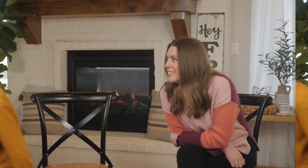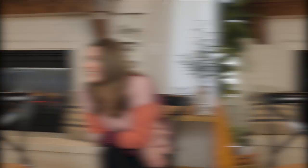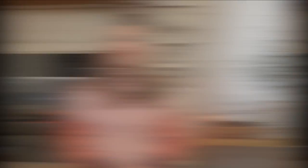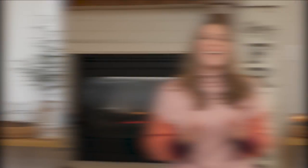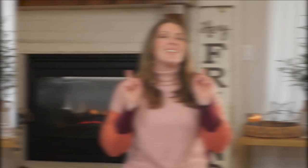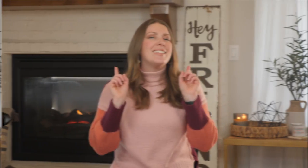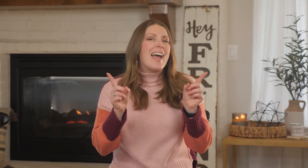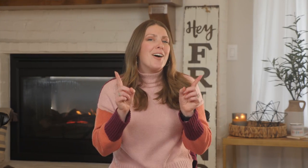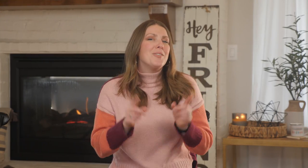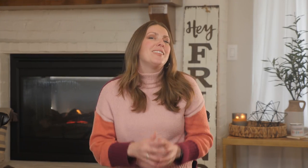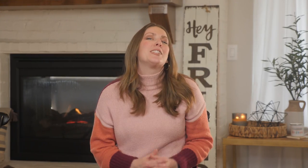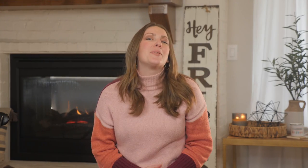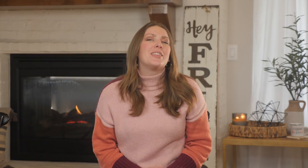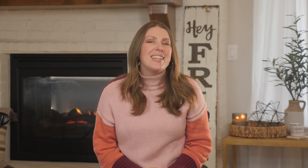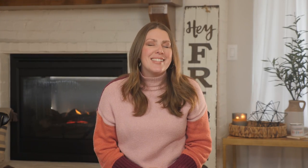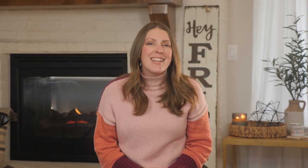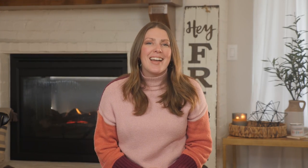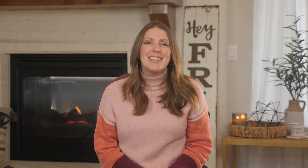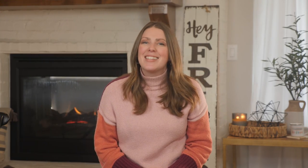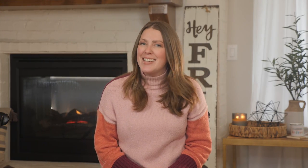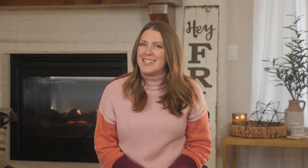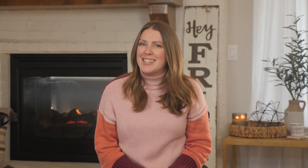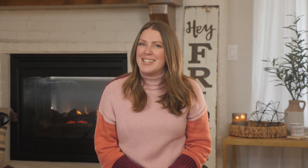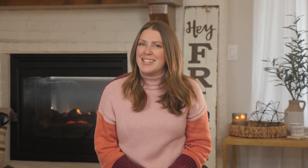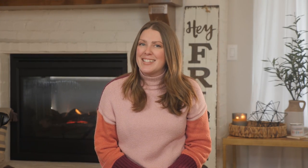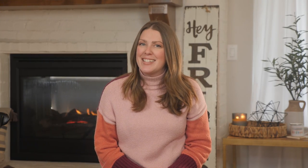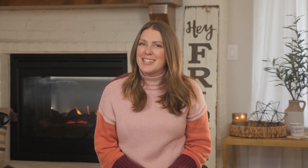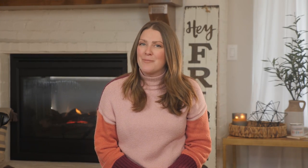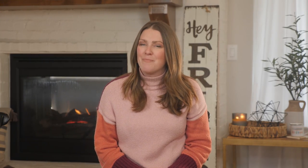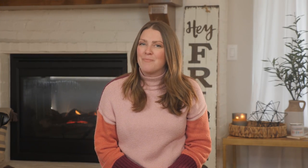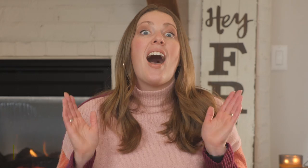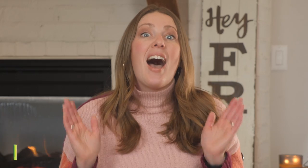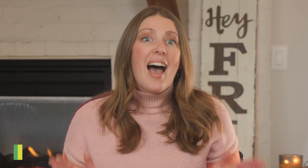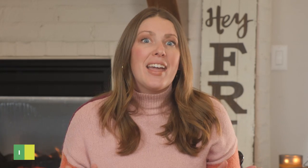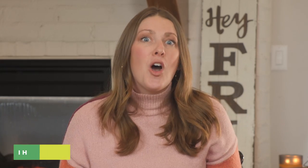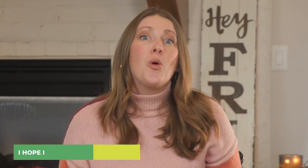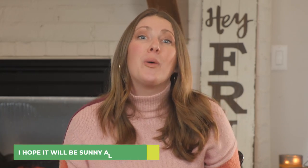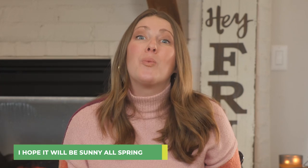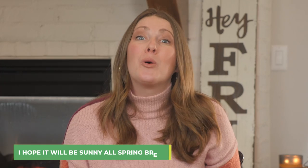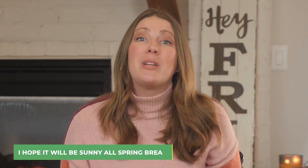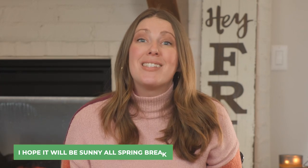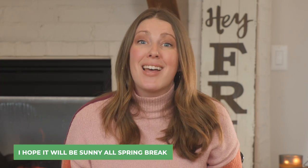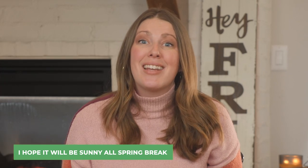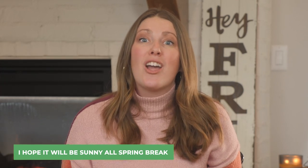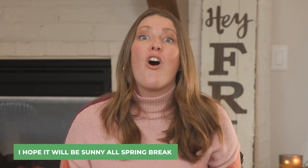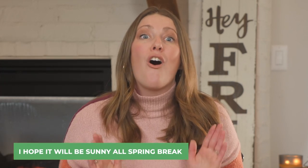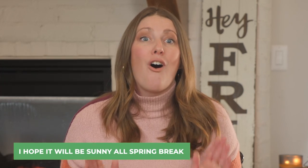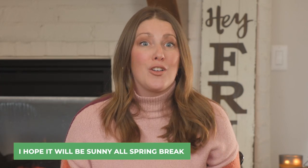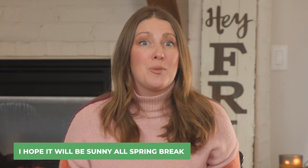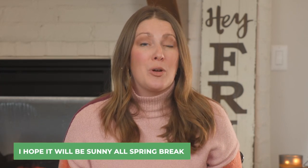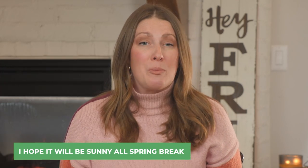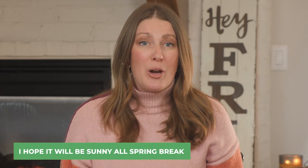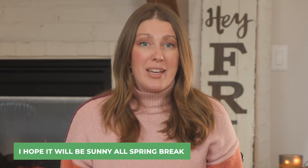Now let's put these signs into sentences. I hope it will be sunny all spring break.